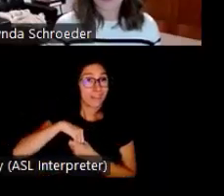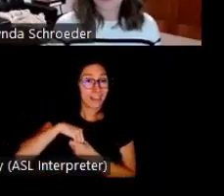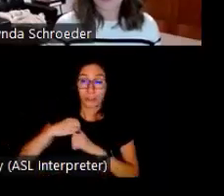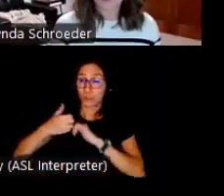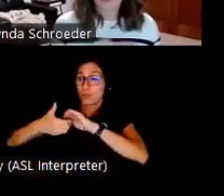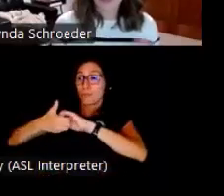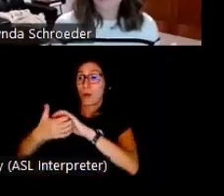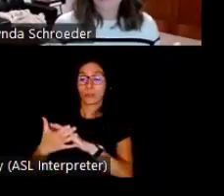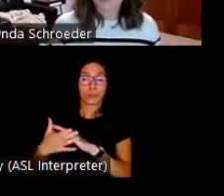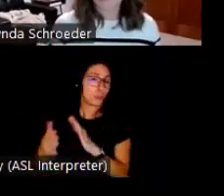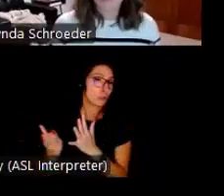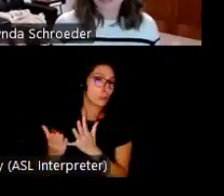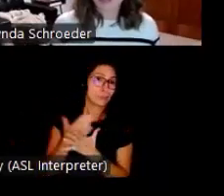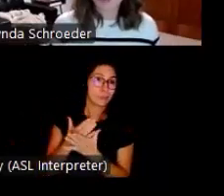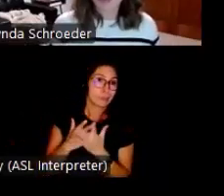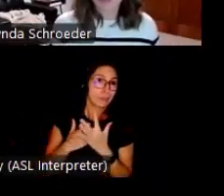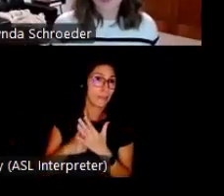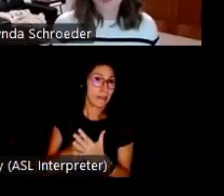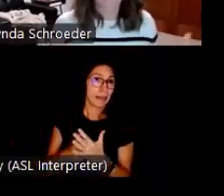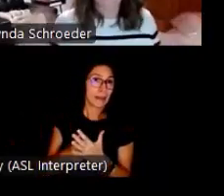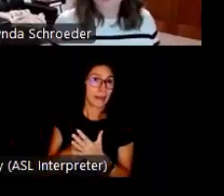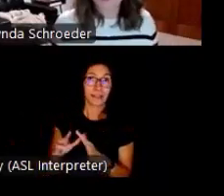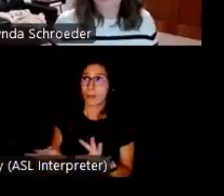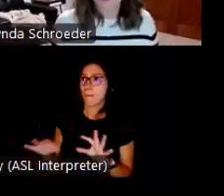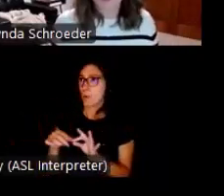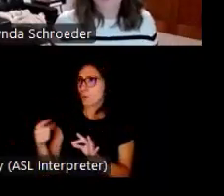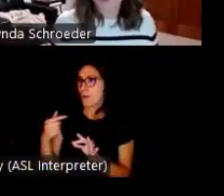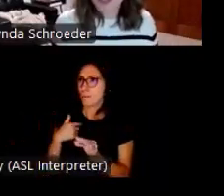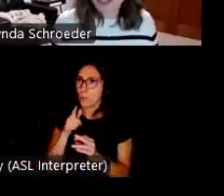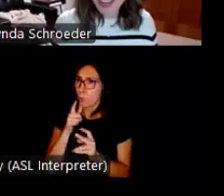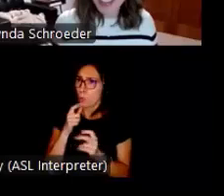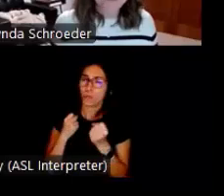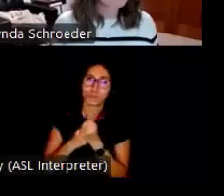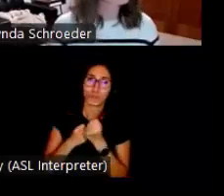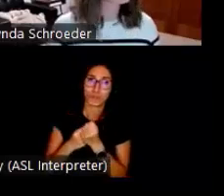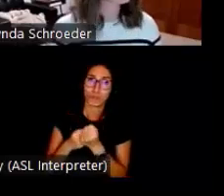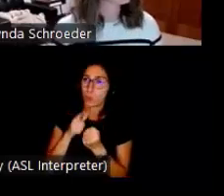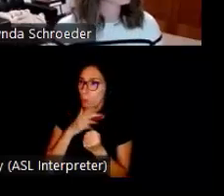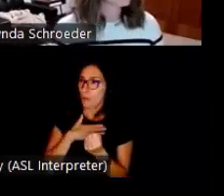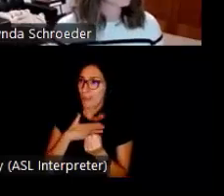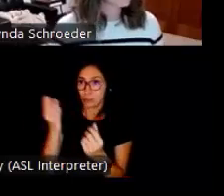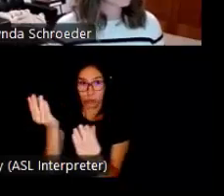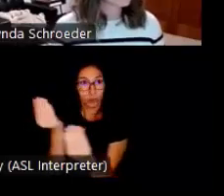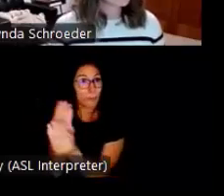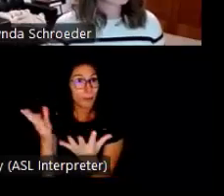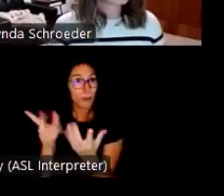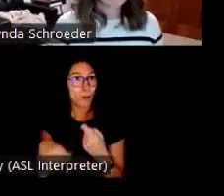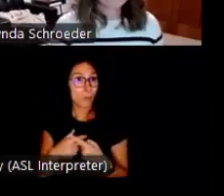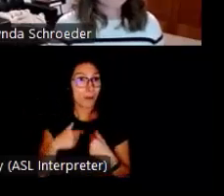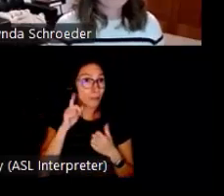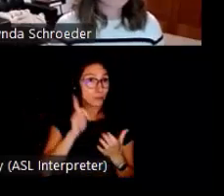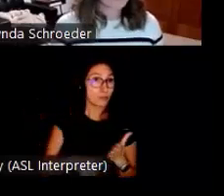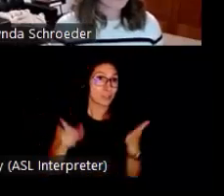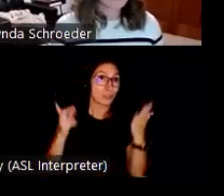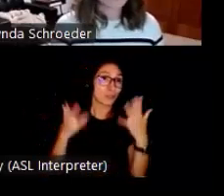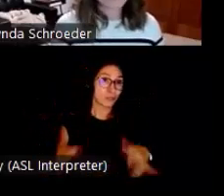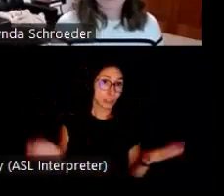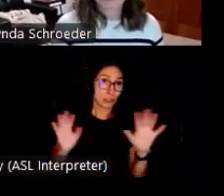and so that you have allies in this work who will share your work when you're done. Some really great local rural partners